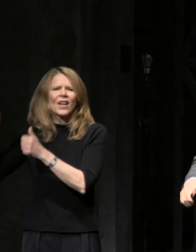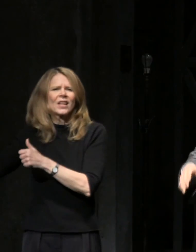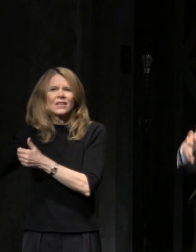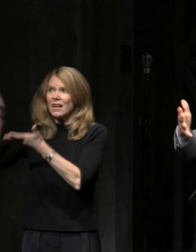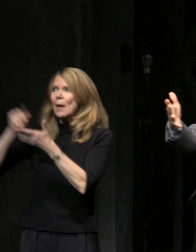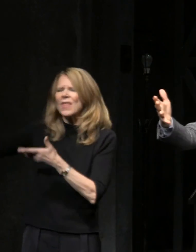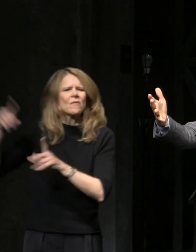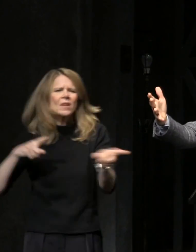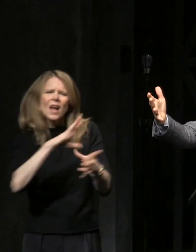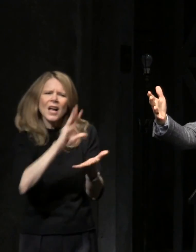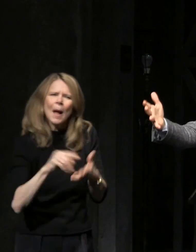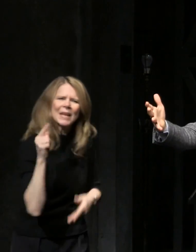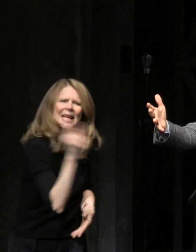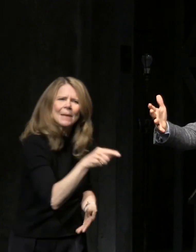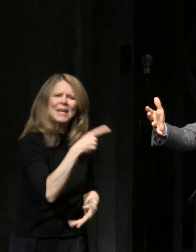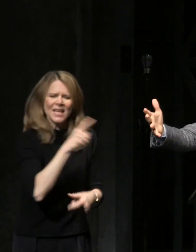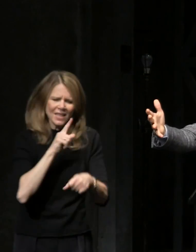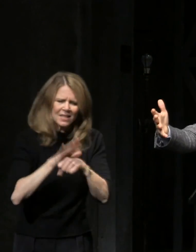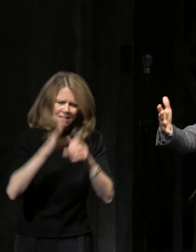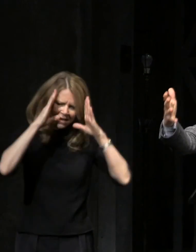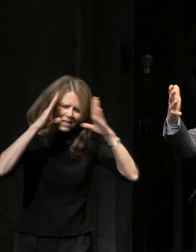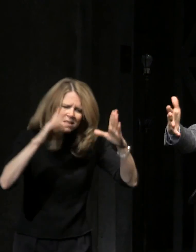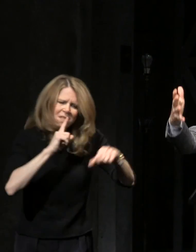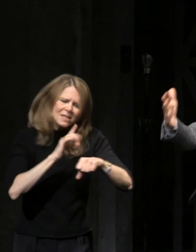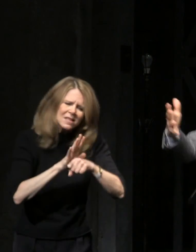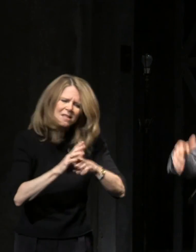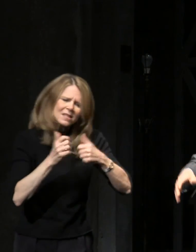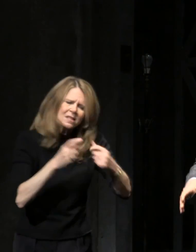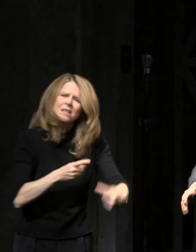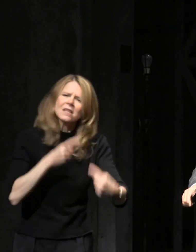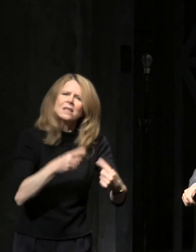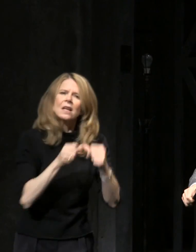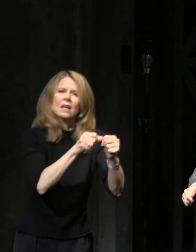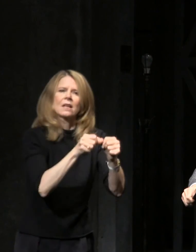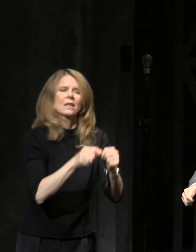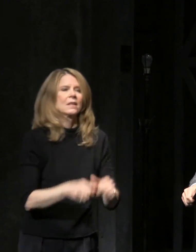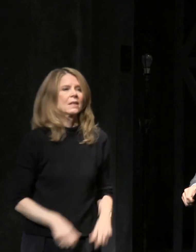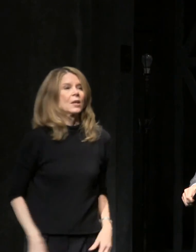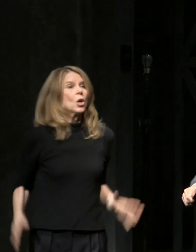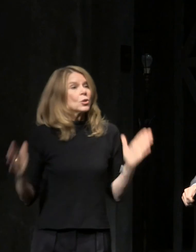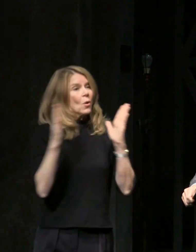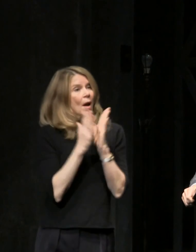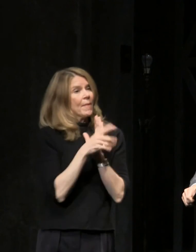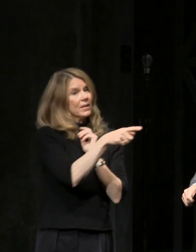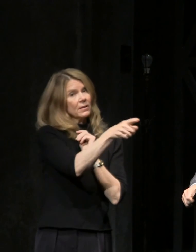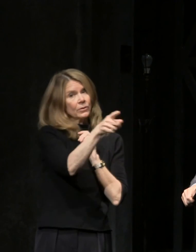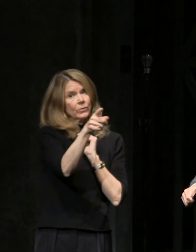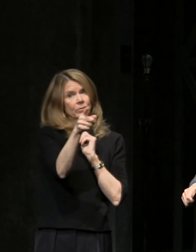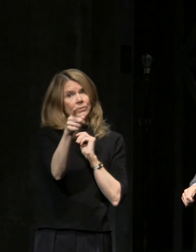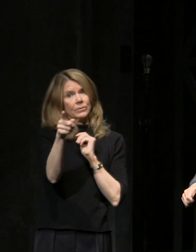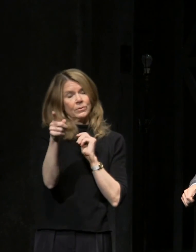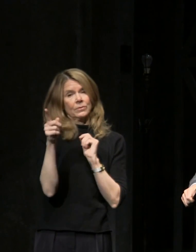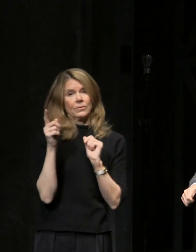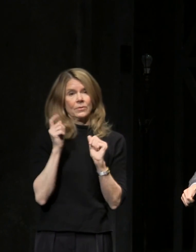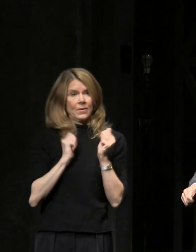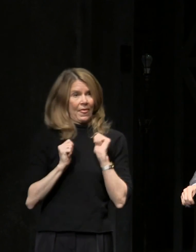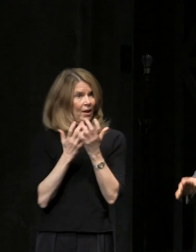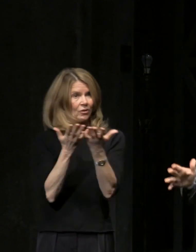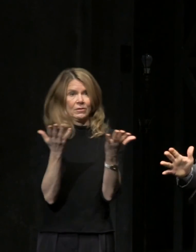We are inviting this theatrical community not to do disability theater, but to do great